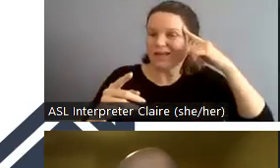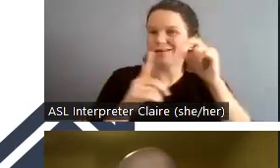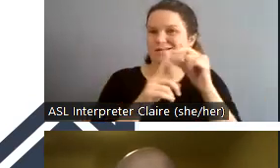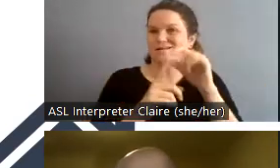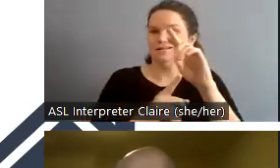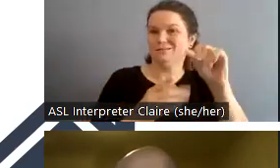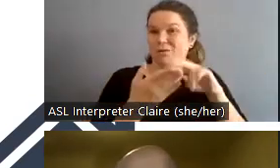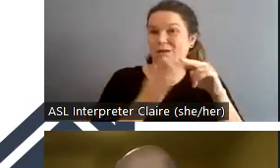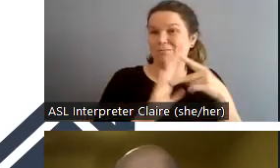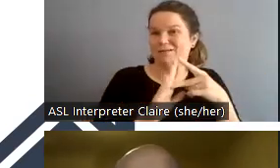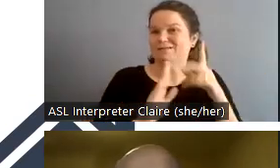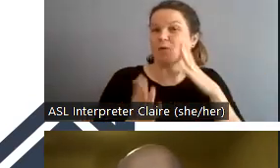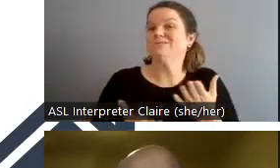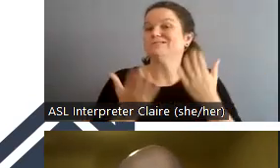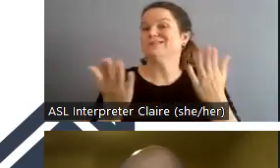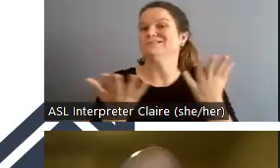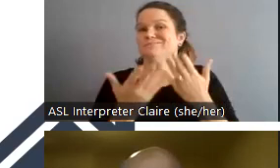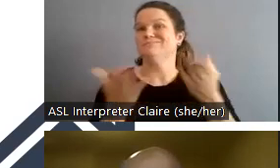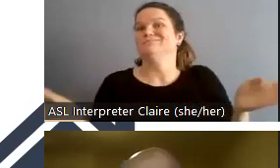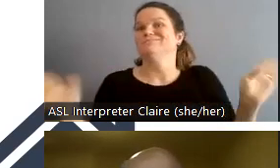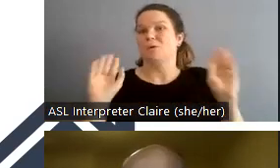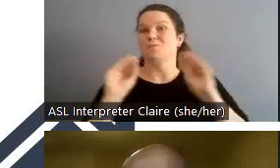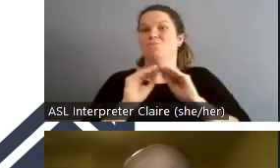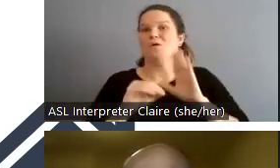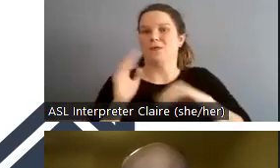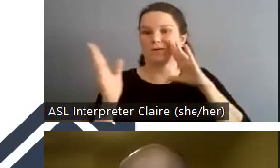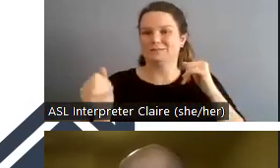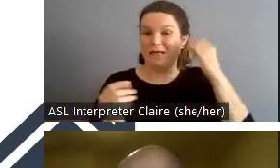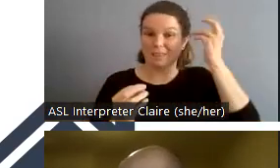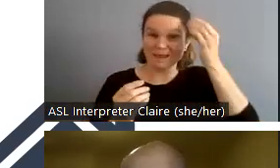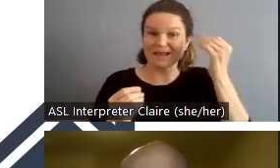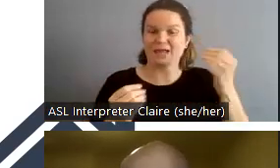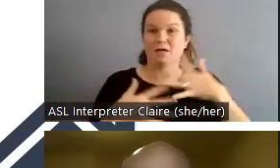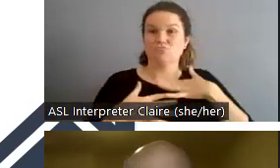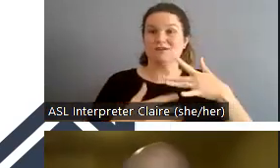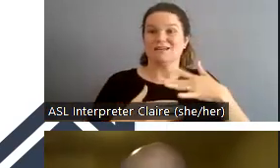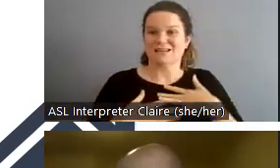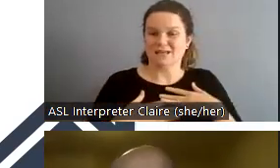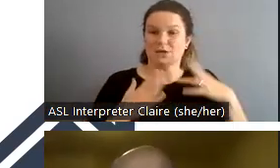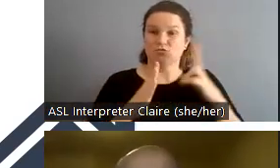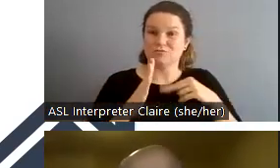might be a lot more than that. Major life activities like thinking, and breathing,